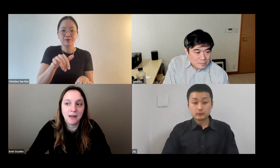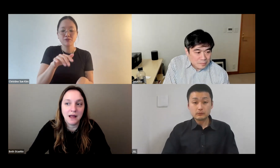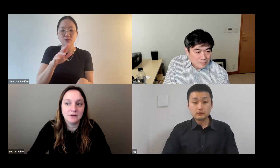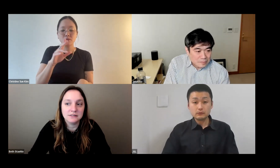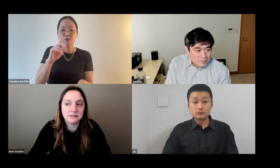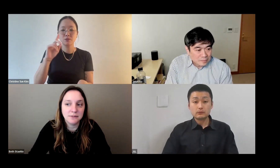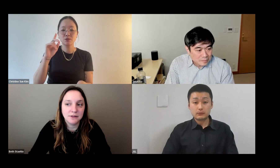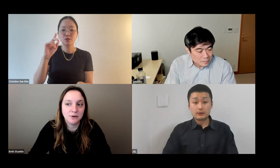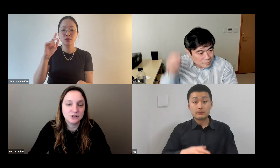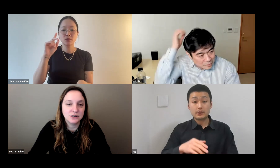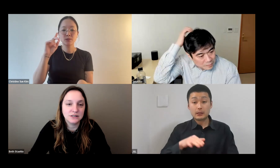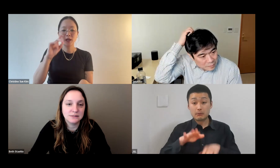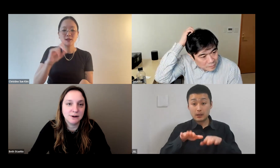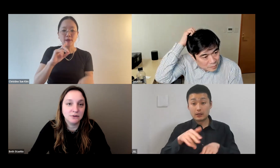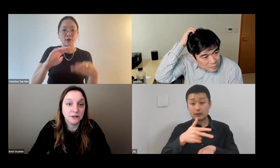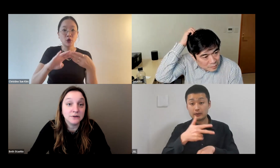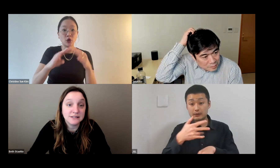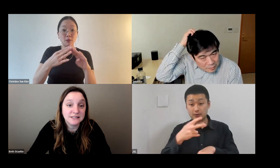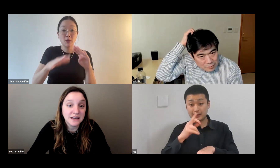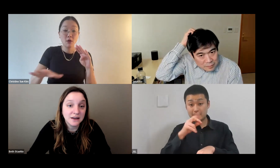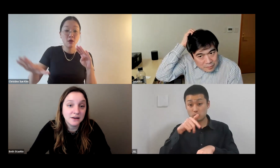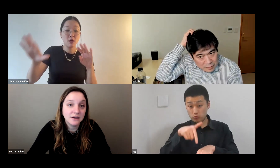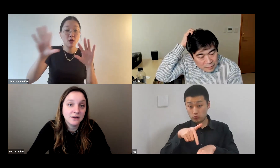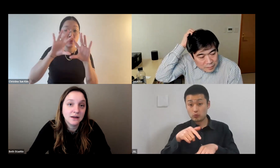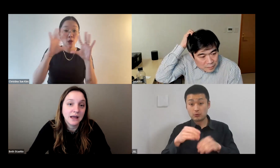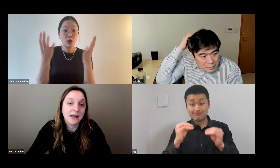And some of the question is about literacy and